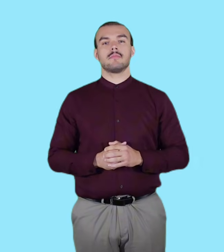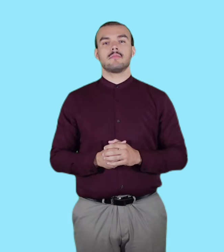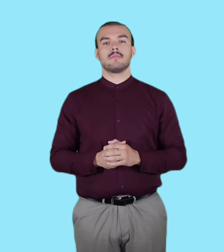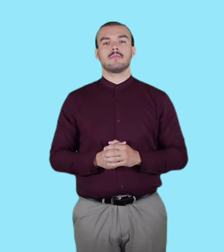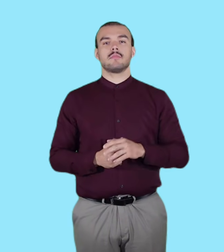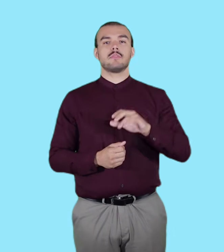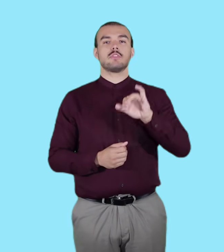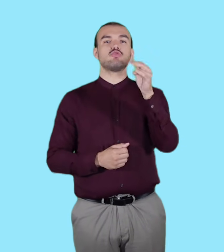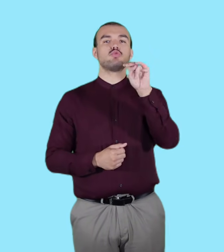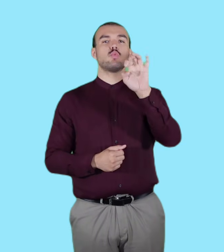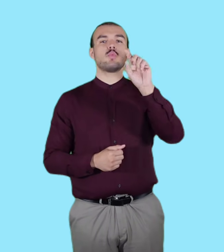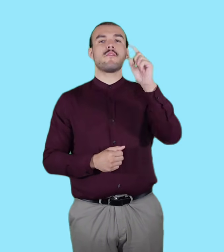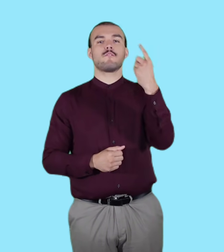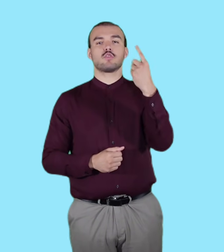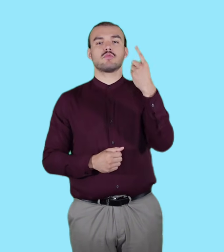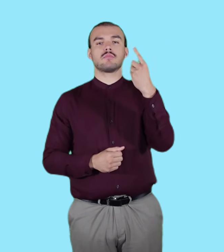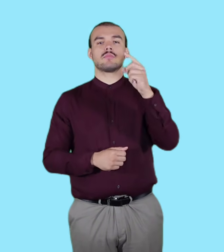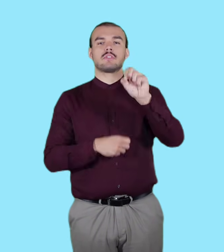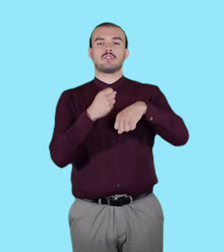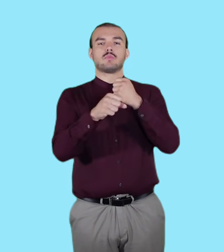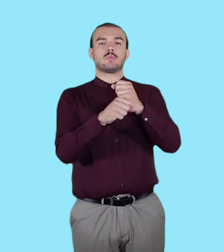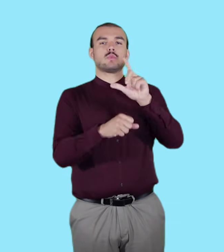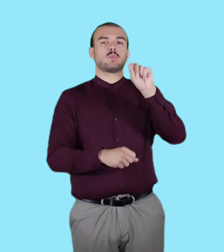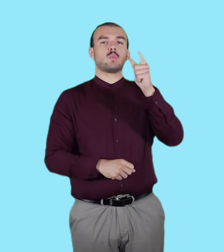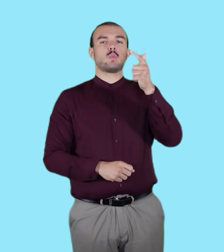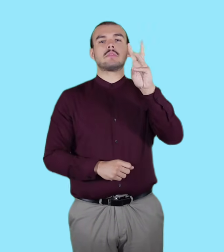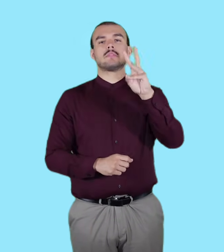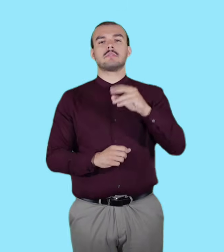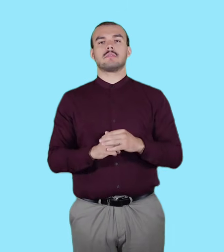On June 1st, 2026,